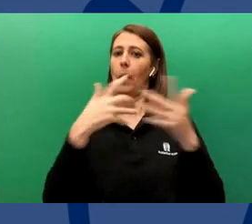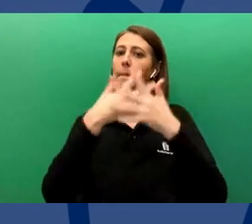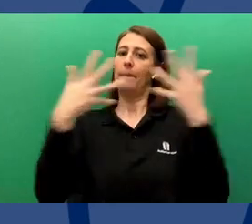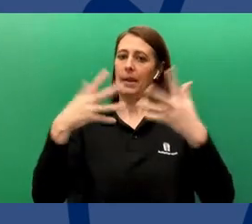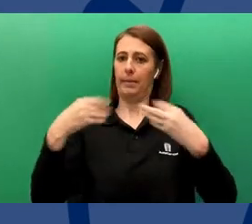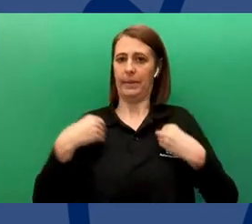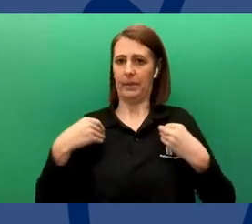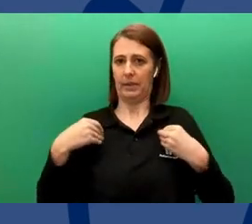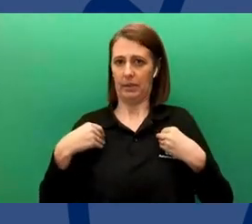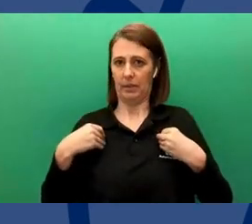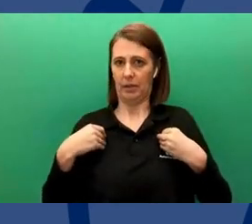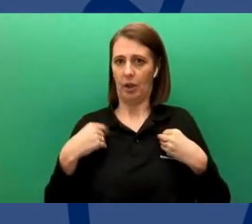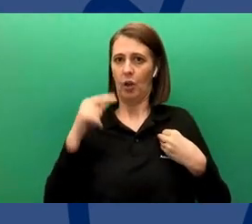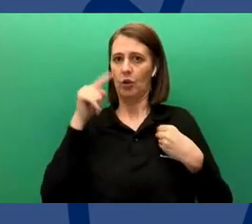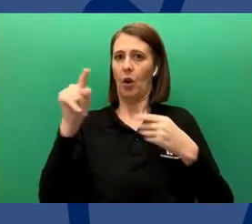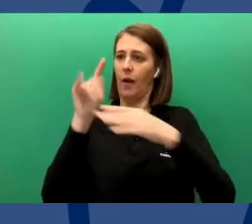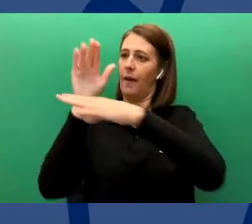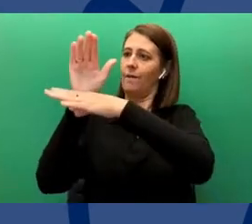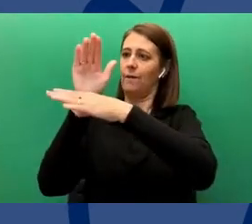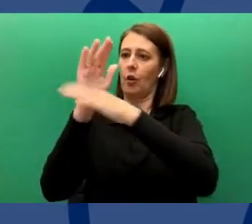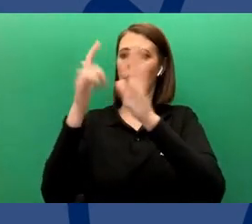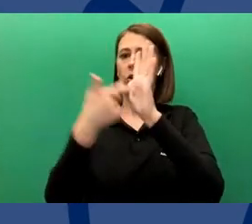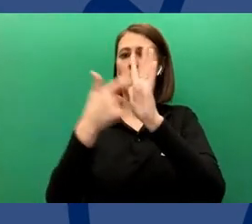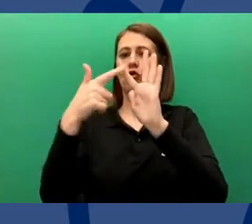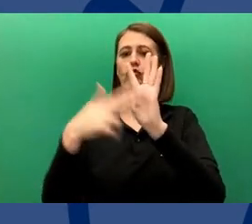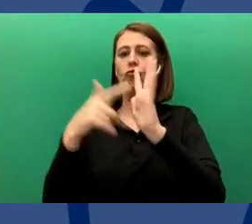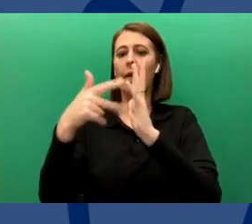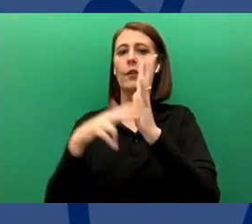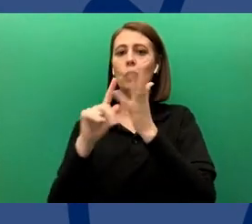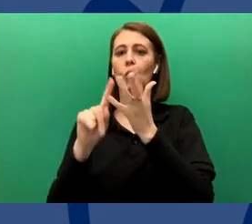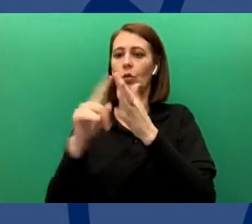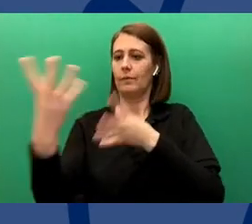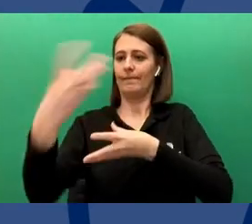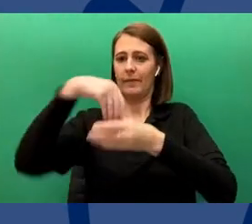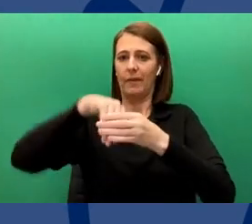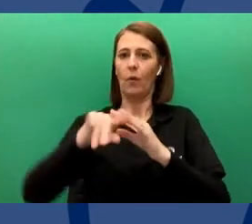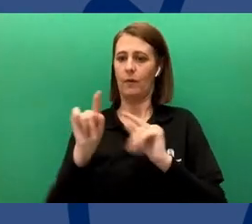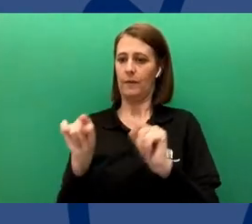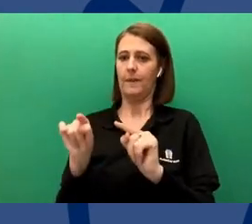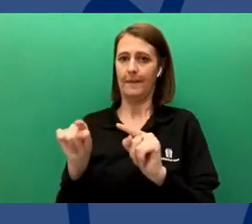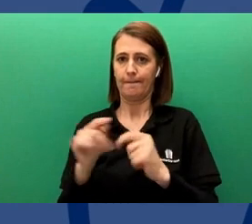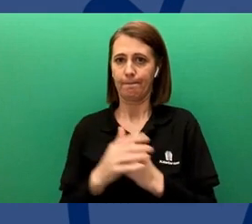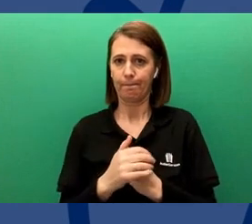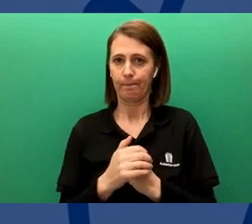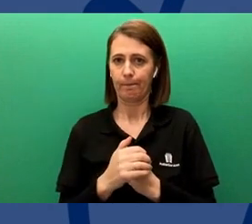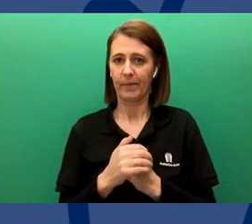of foreign revenue has come into question. But the word "national" is essentially there